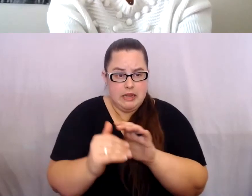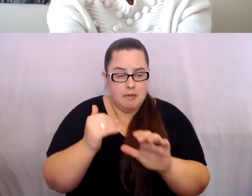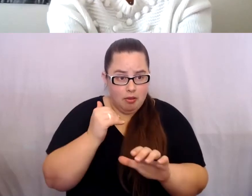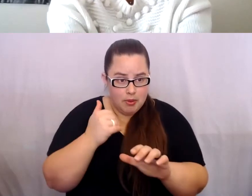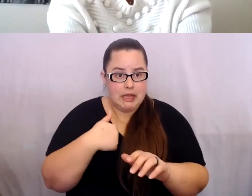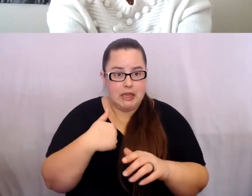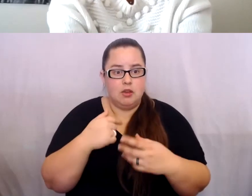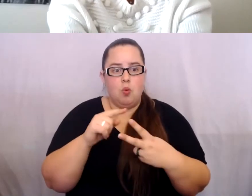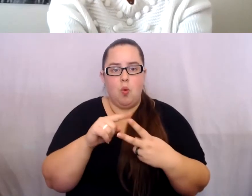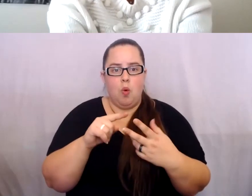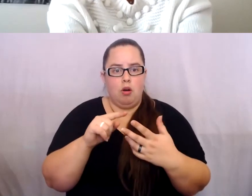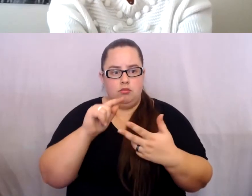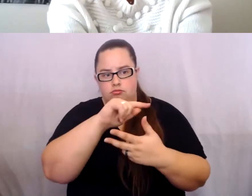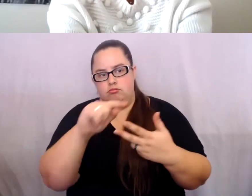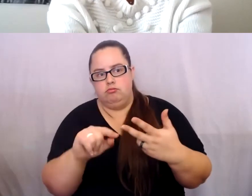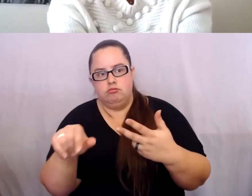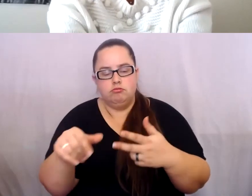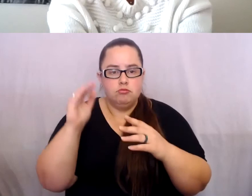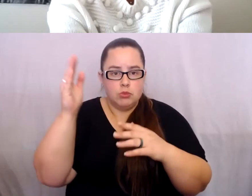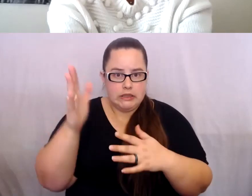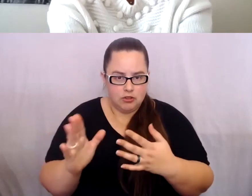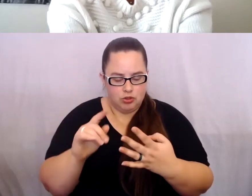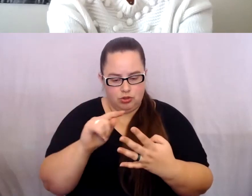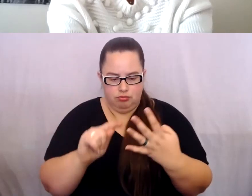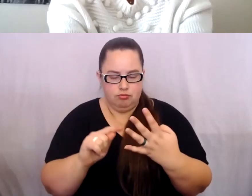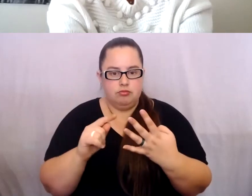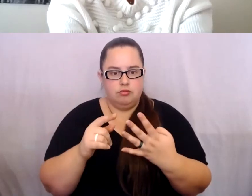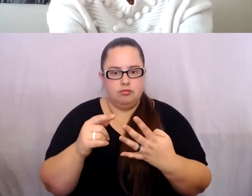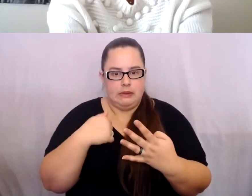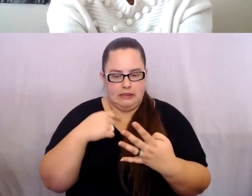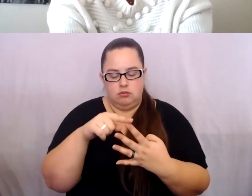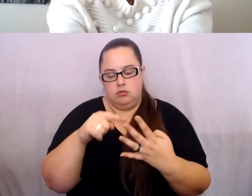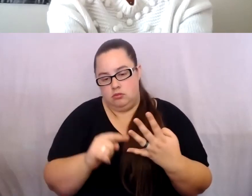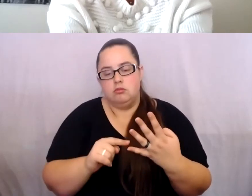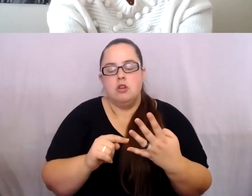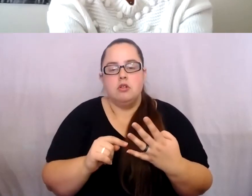and we'd be happy to respond or have a classroom. You want us to come and do a presentation to.